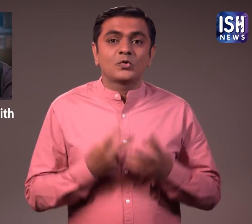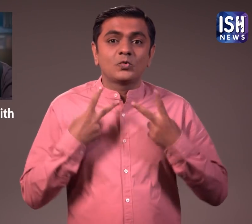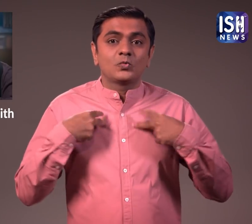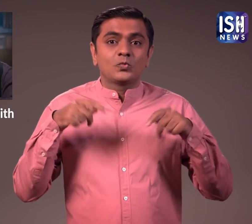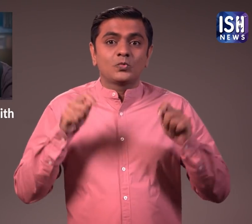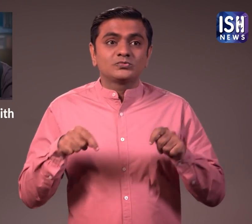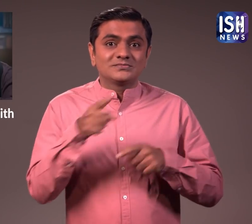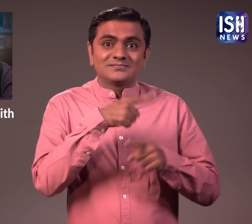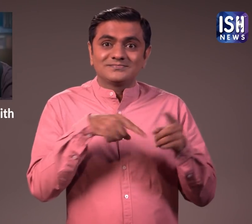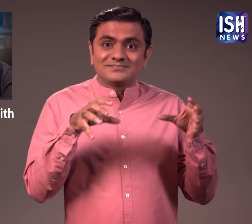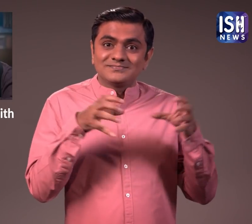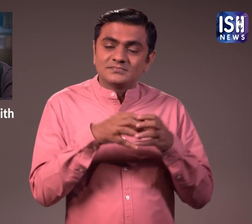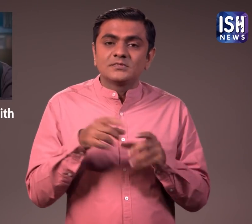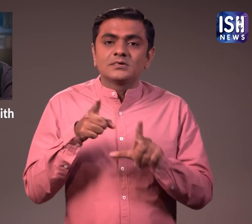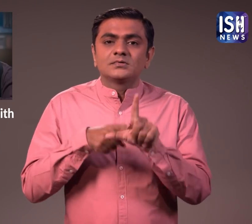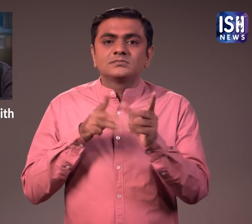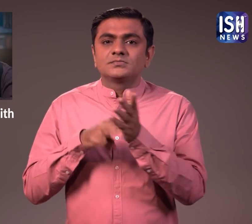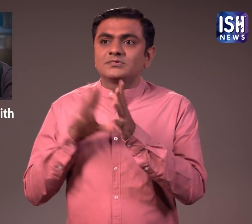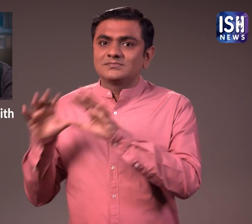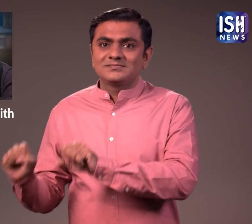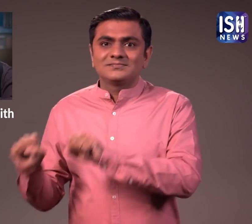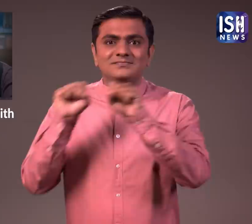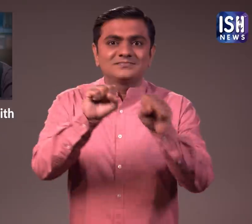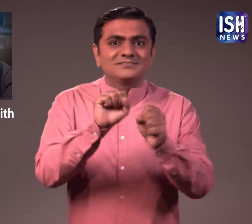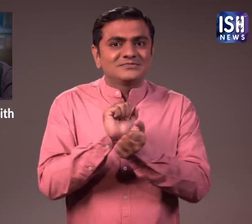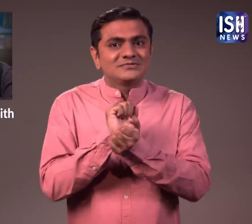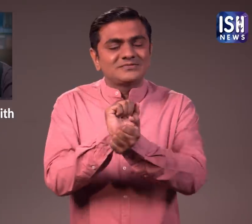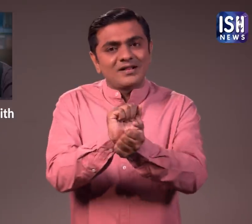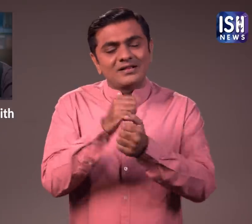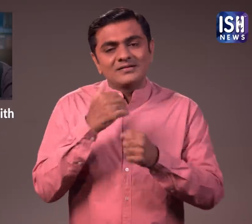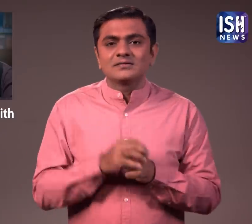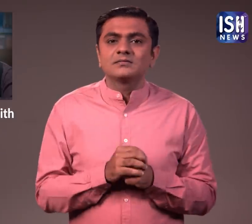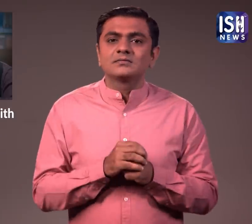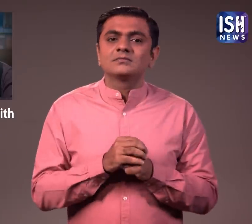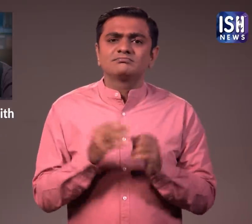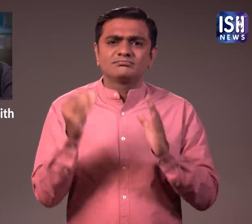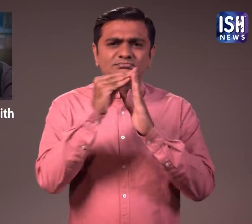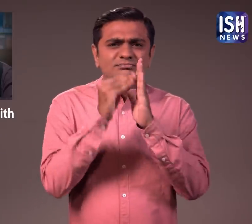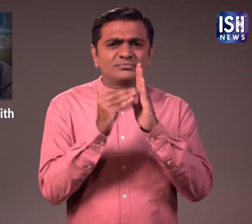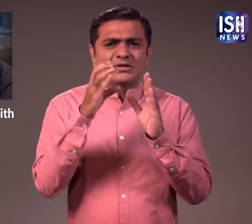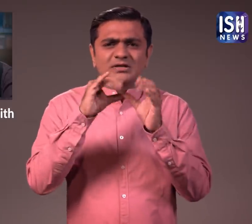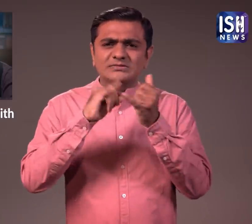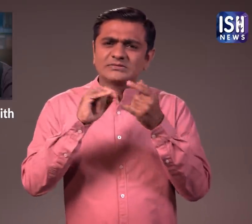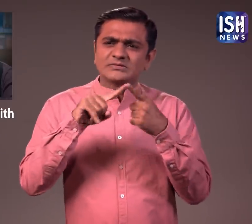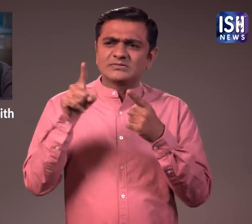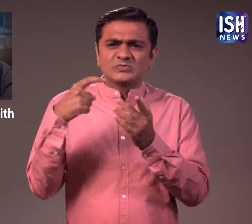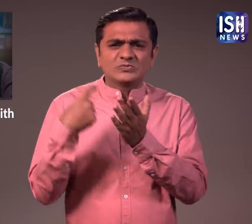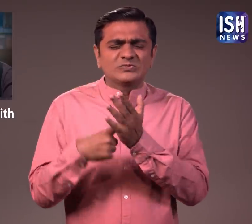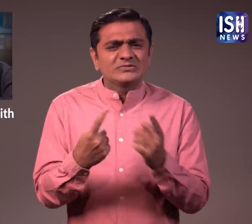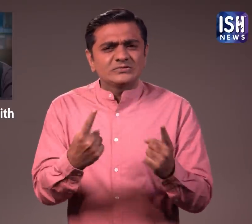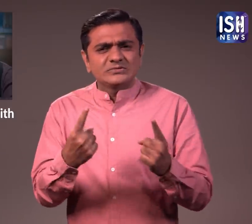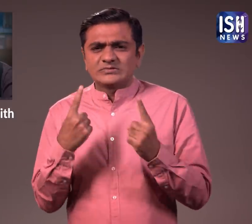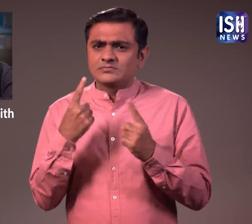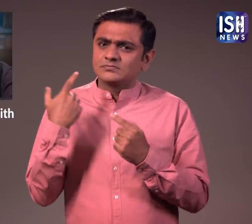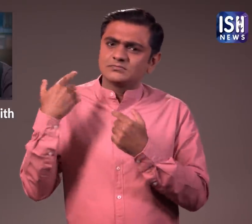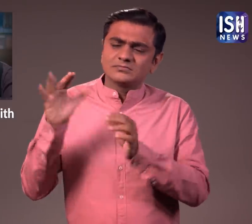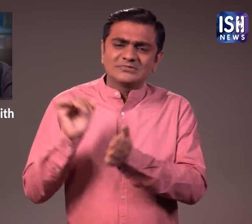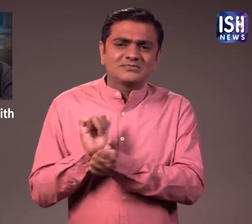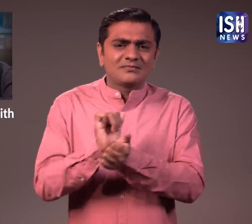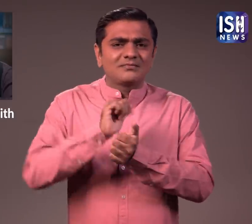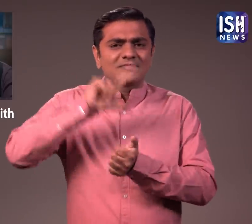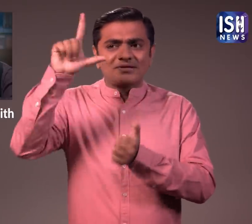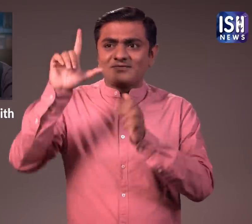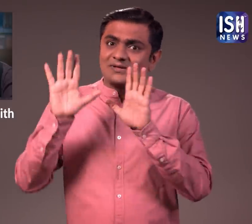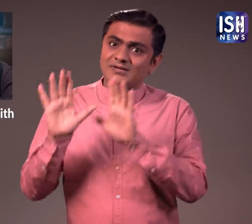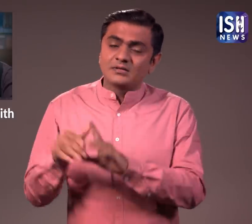Now the court has imposed life imprisonment on Yasin Mallik,